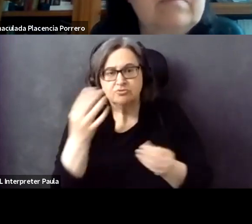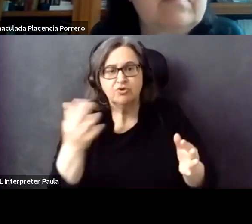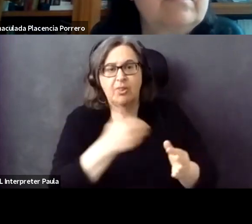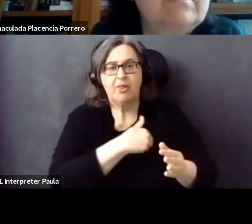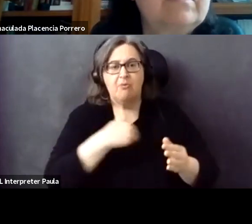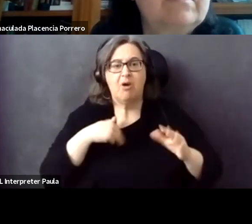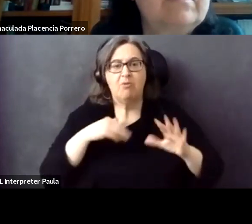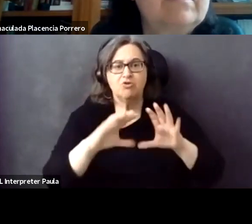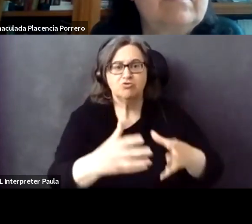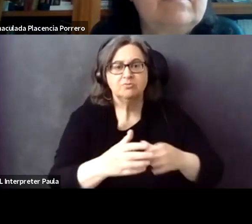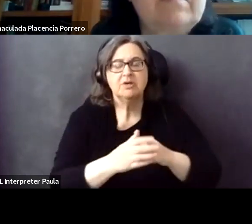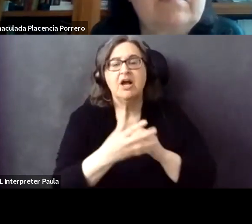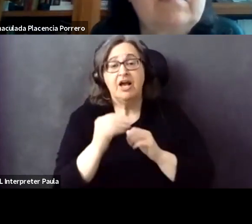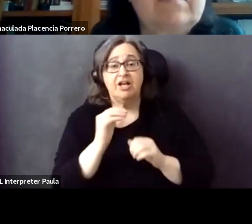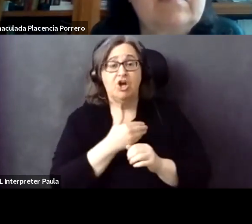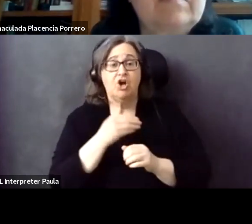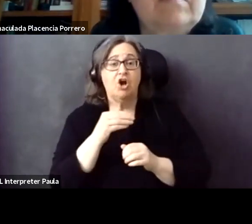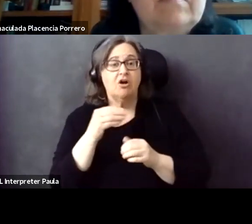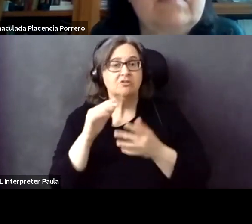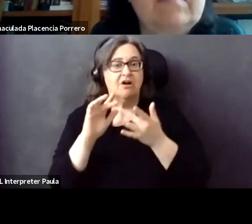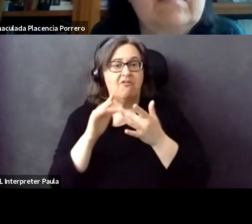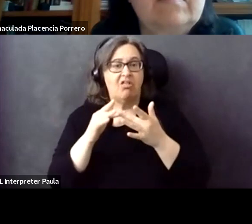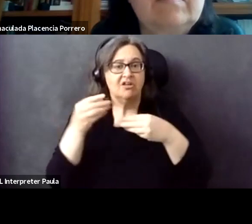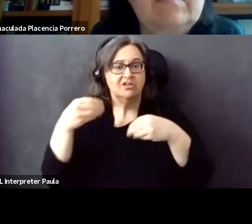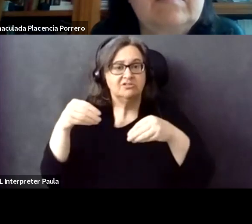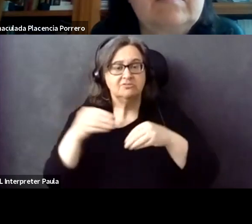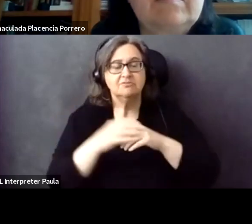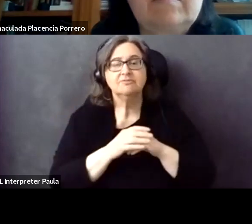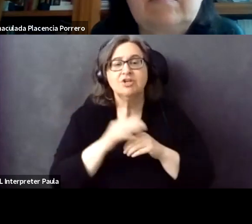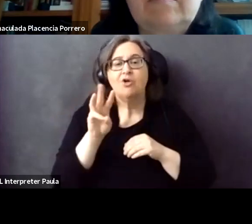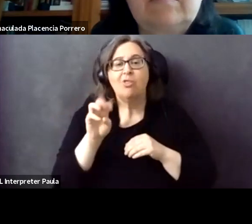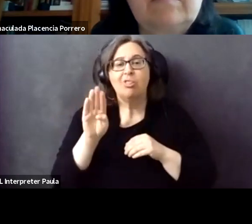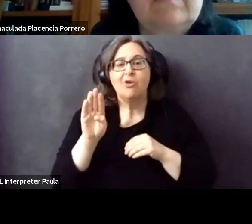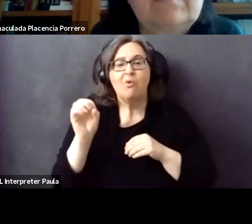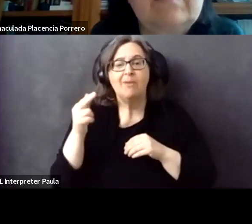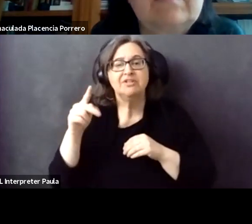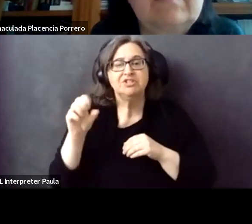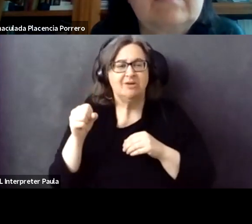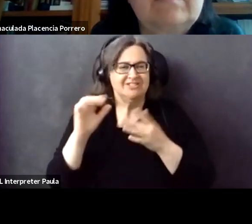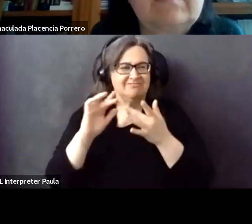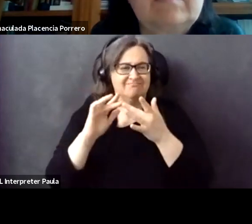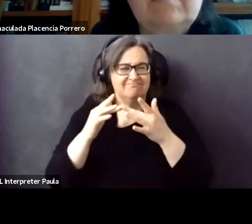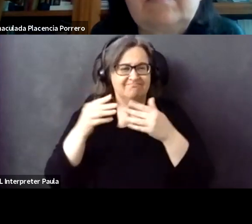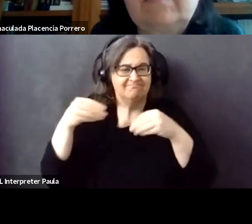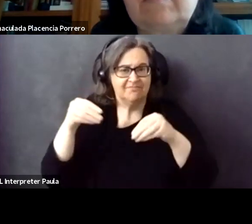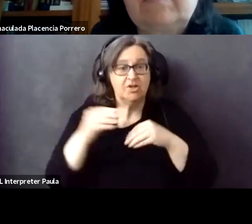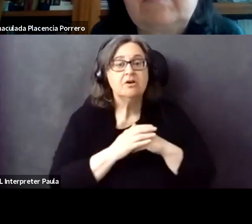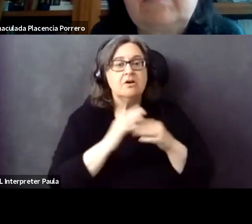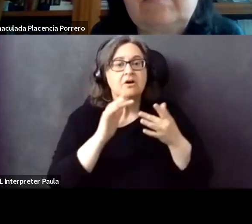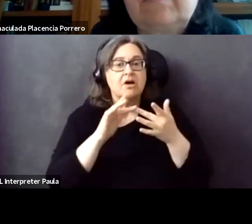to give the information on the accessibility Act to our members and to our web shop